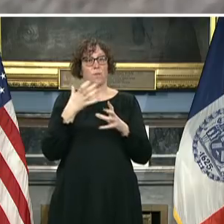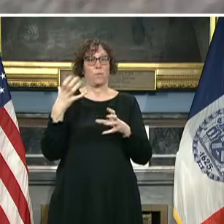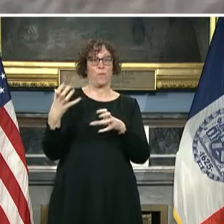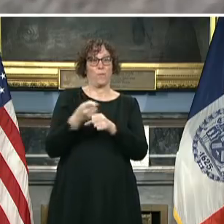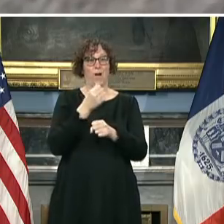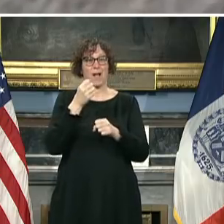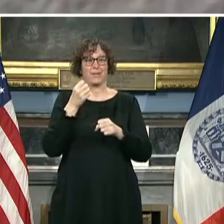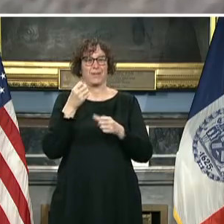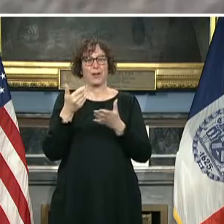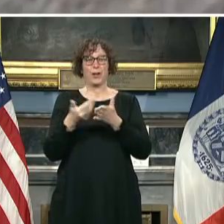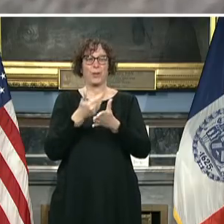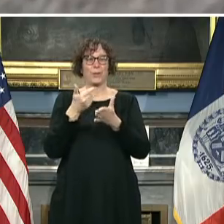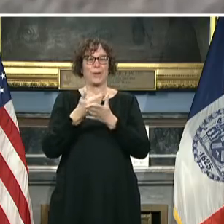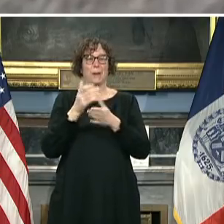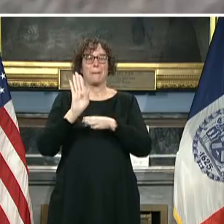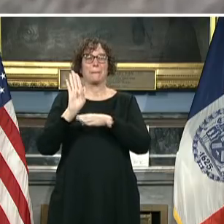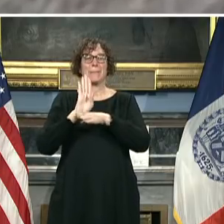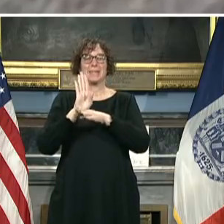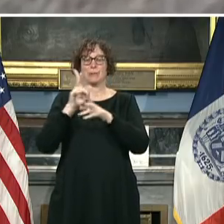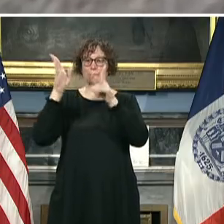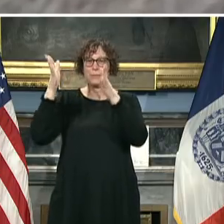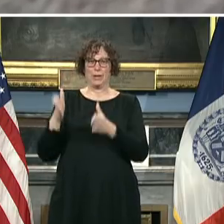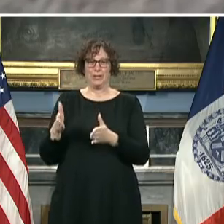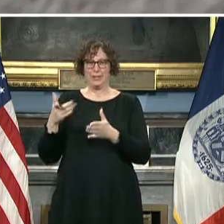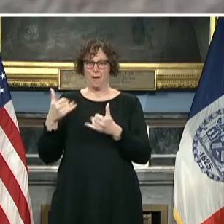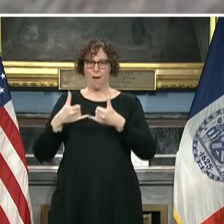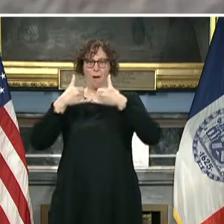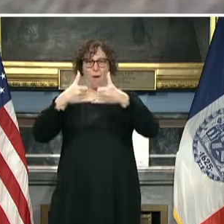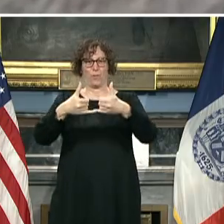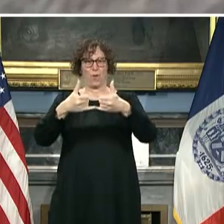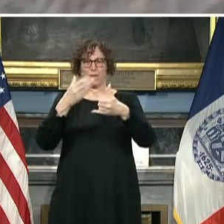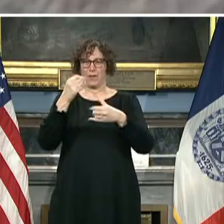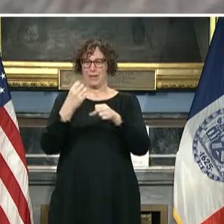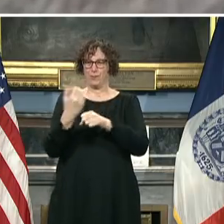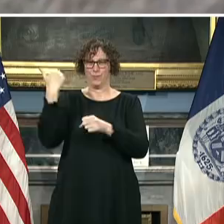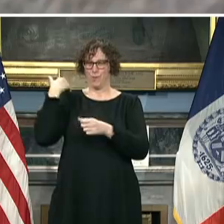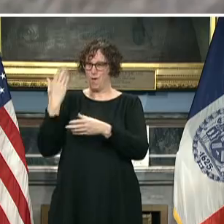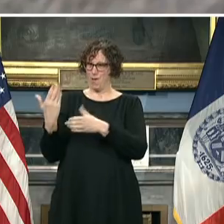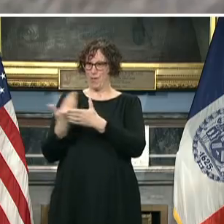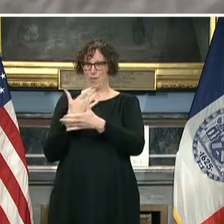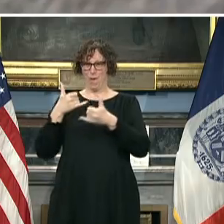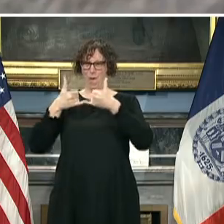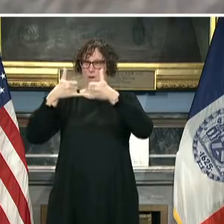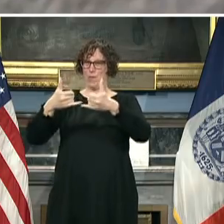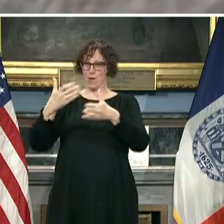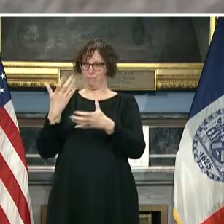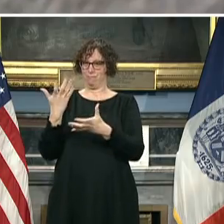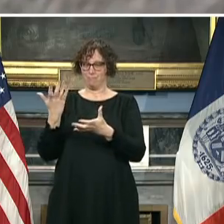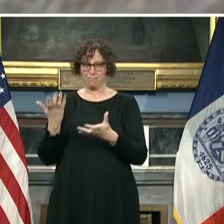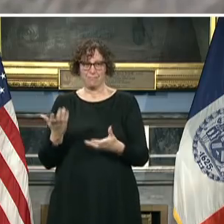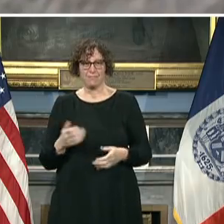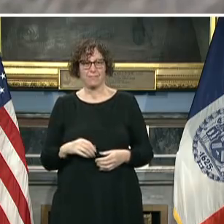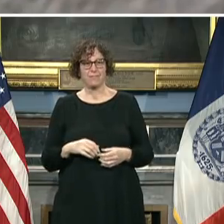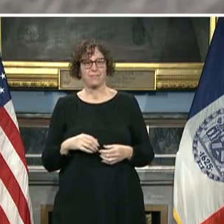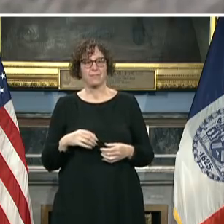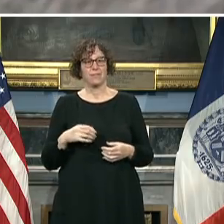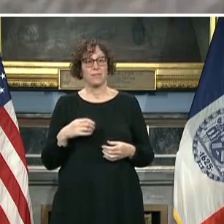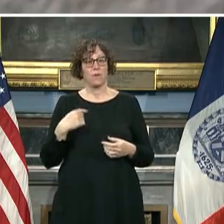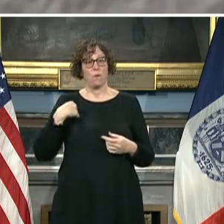COMMUNITY. SHE WAS A RECIPIENT OF THE ERNST & YOUNG ENTREPRENEUR OF THE YEAR AWARD A FEW YEARS AGO AND